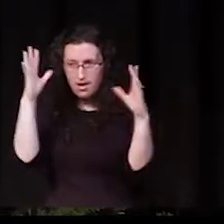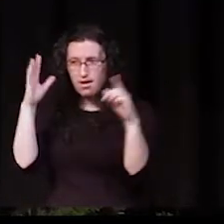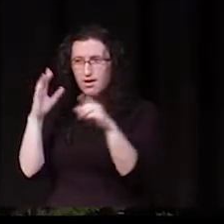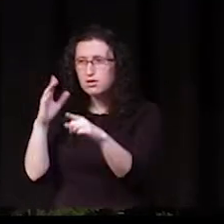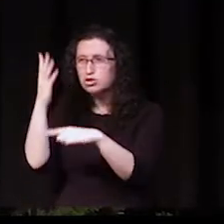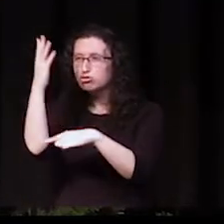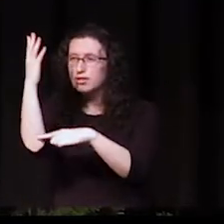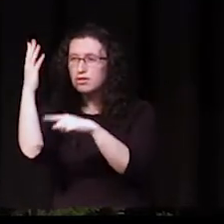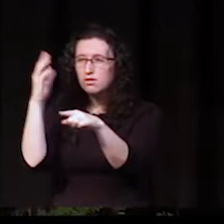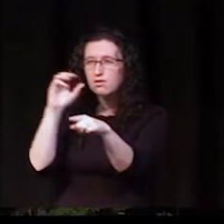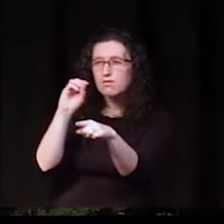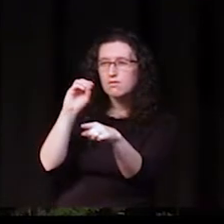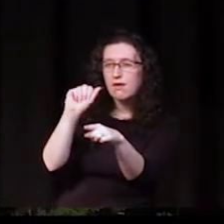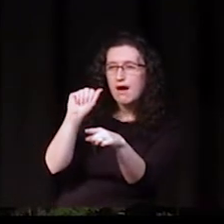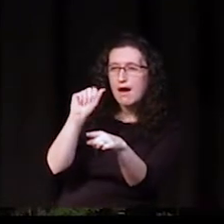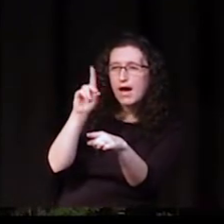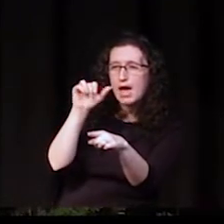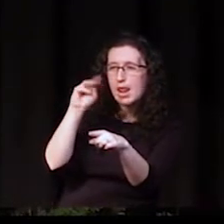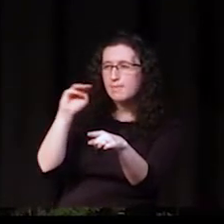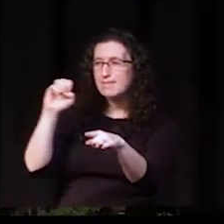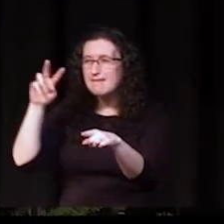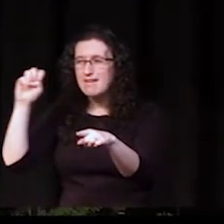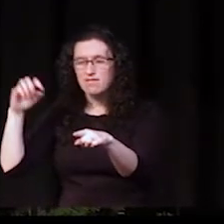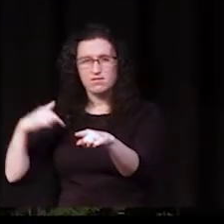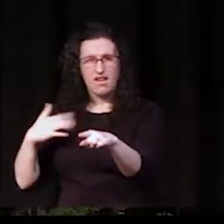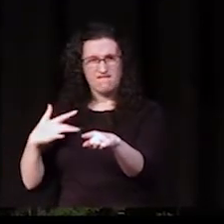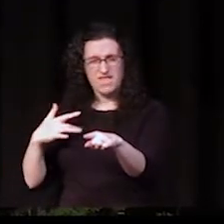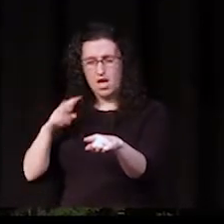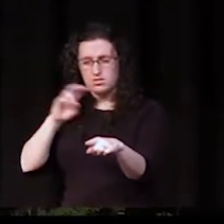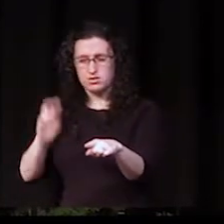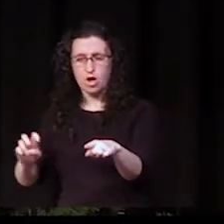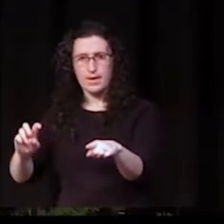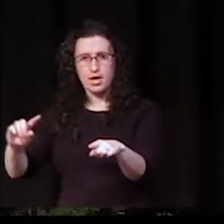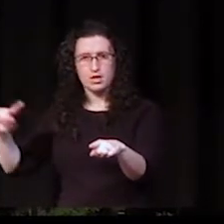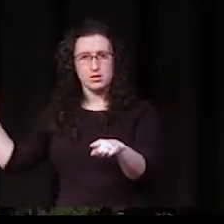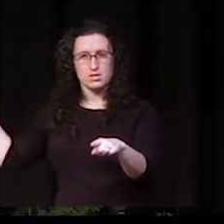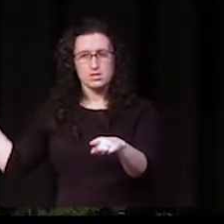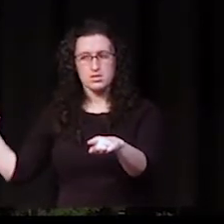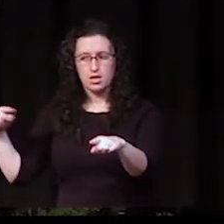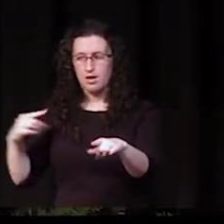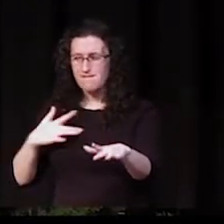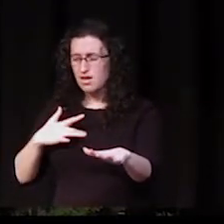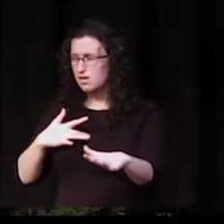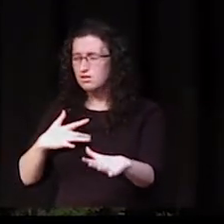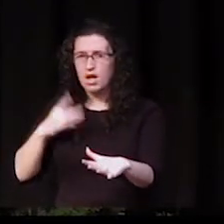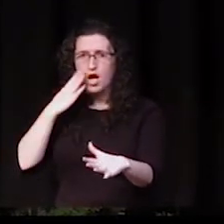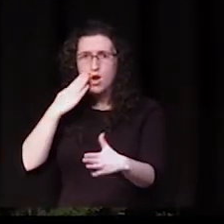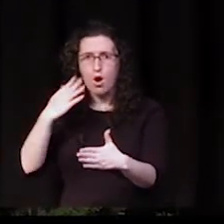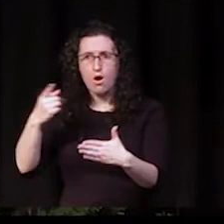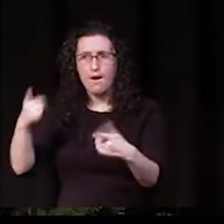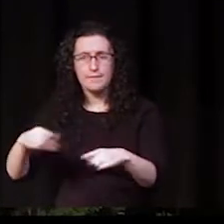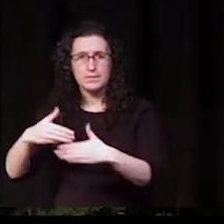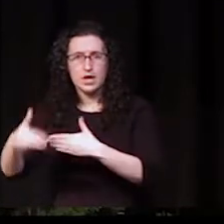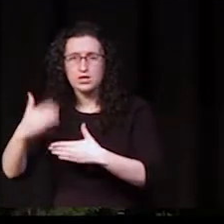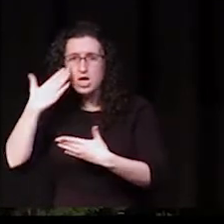and I could sense the approach of the serpent, and I knew what was coming, and it grieved me, but I could do nothing but watch